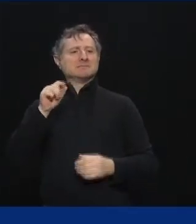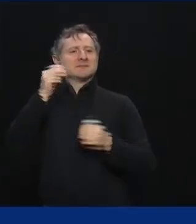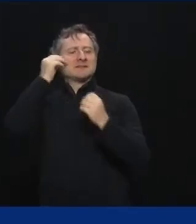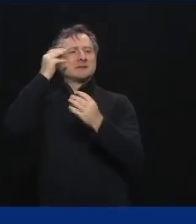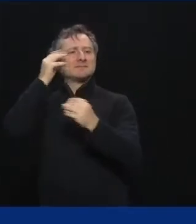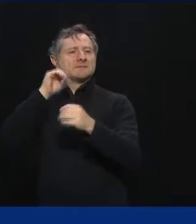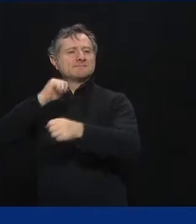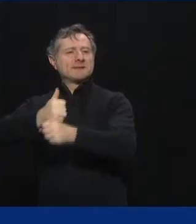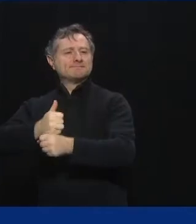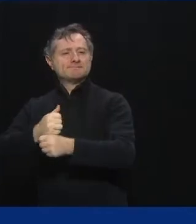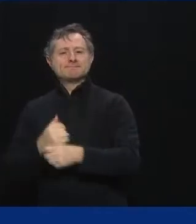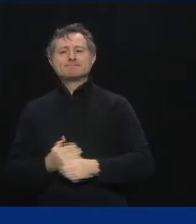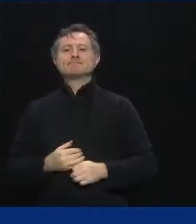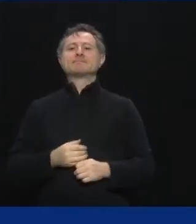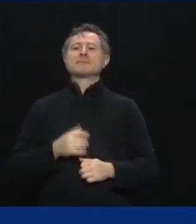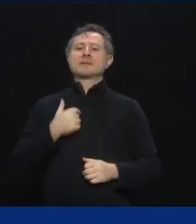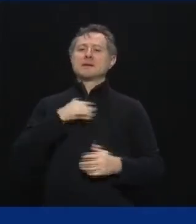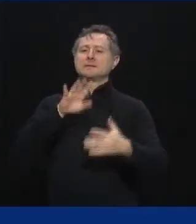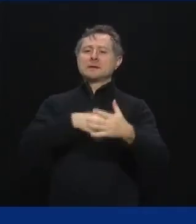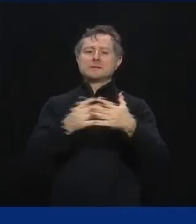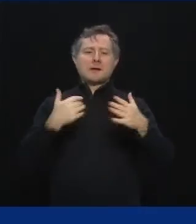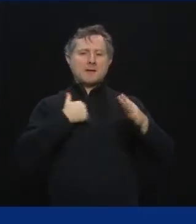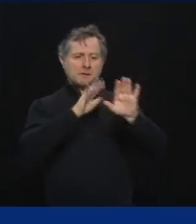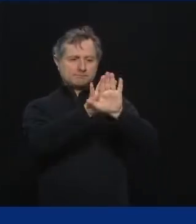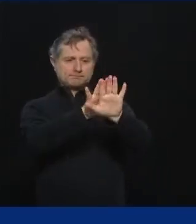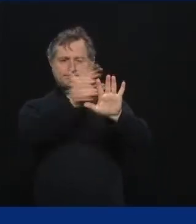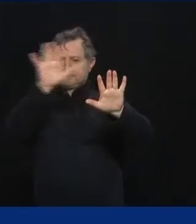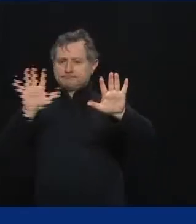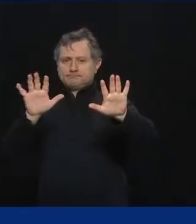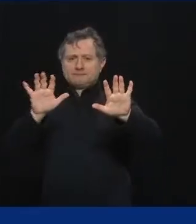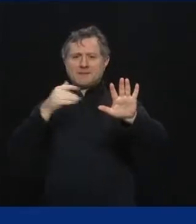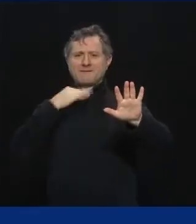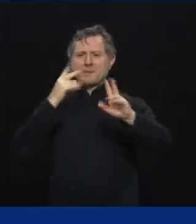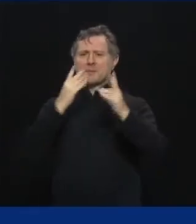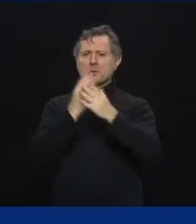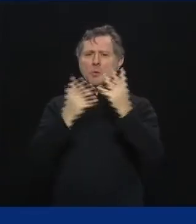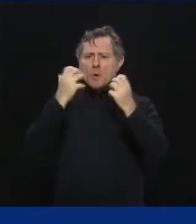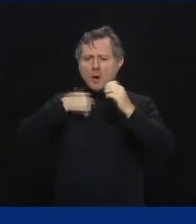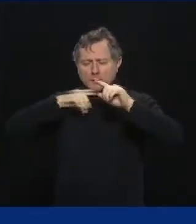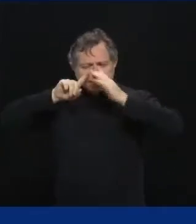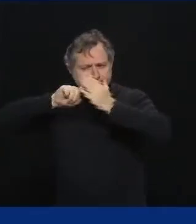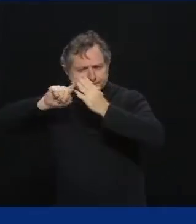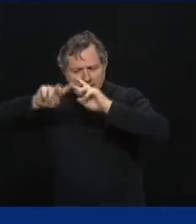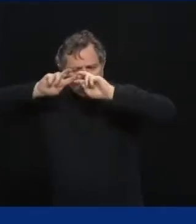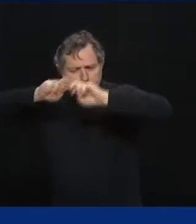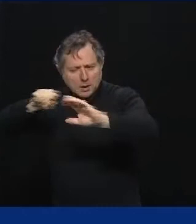AND SO WE'VE ADDED OUR FIRST OF NEW DATA SETS TODAY. THERE WILL BE TEN NEW DATA SETS. SO YOU HAVE THE DATA BEHIND THE